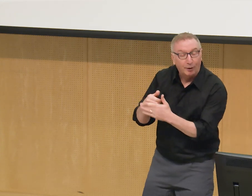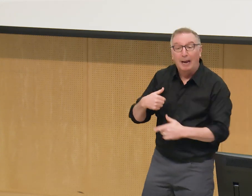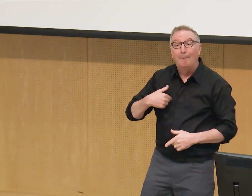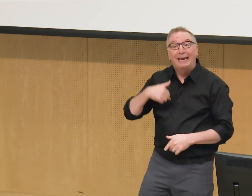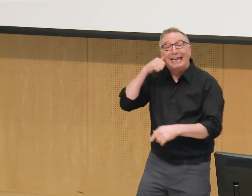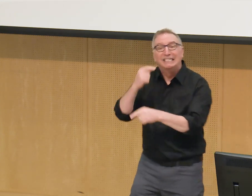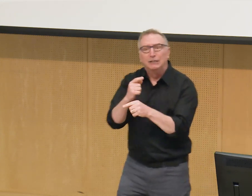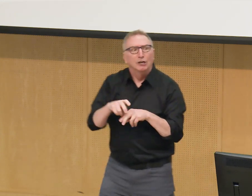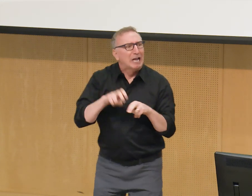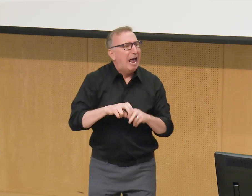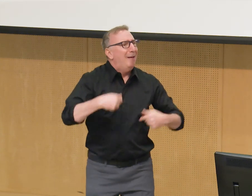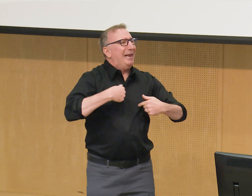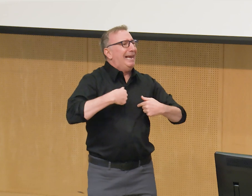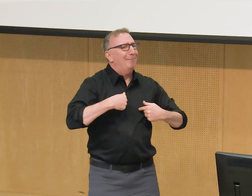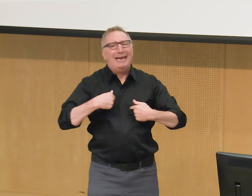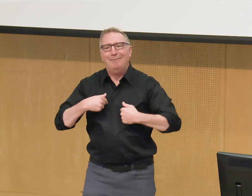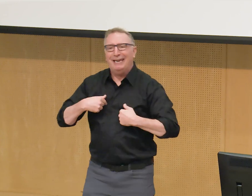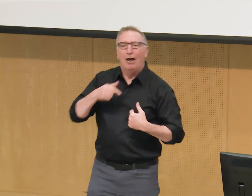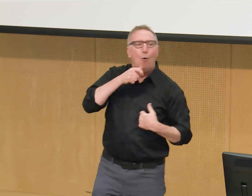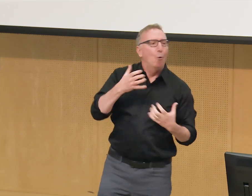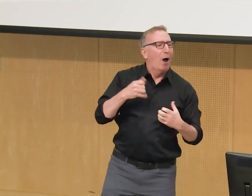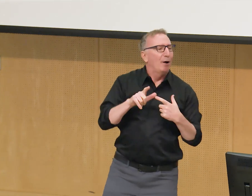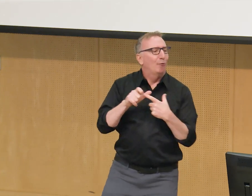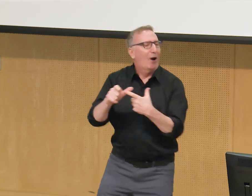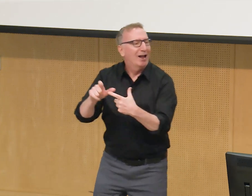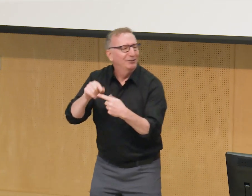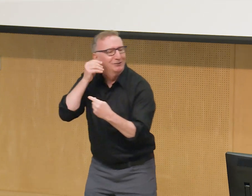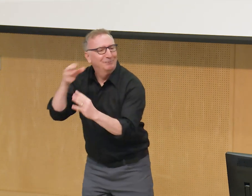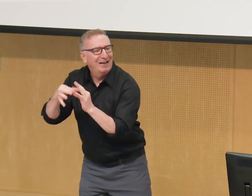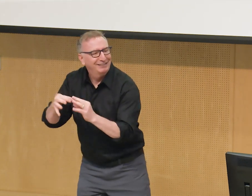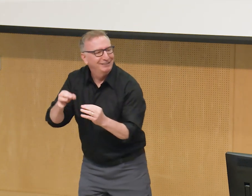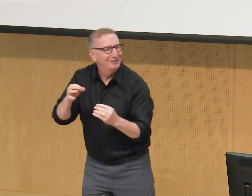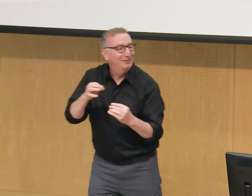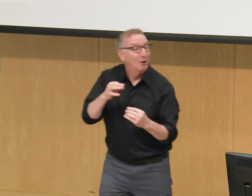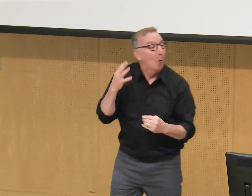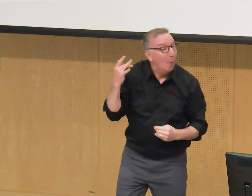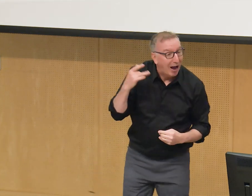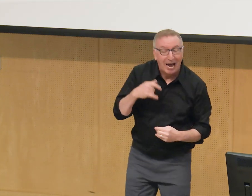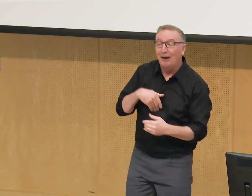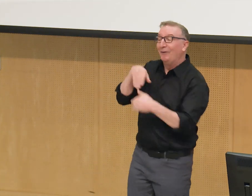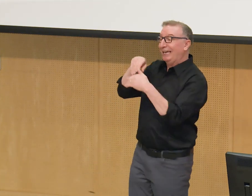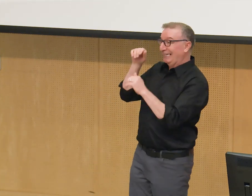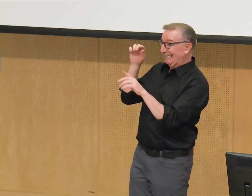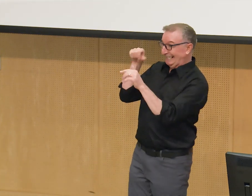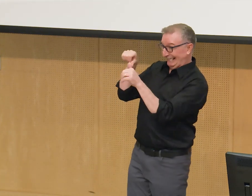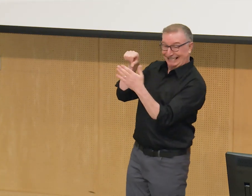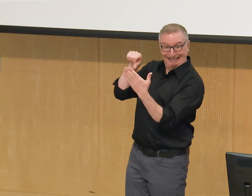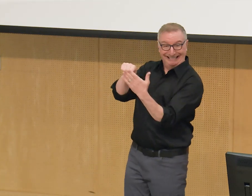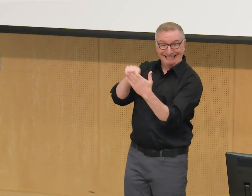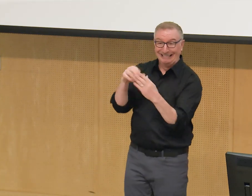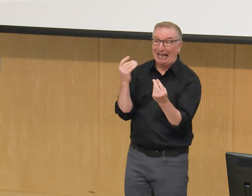And we would all fight over who would go and deliver the message to the Simos. And so, we'd ring the doorbell,